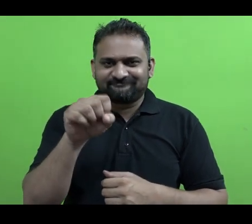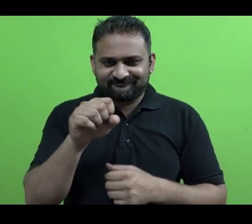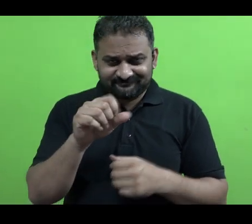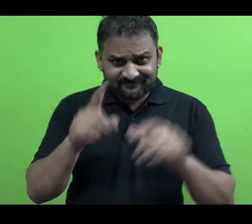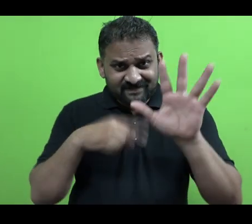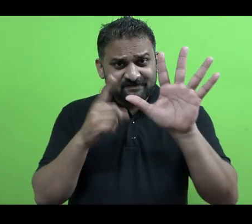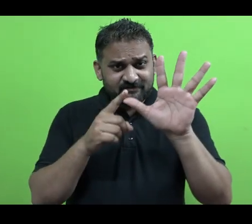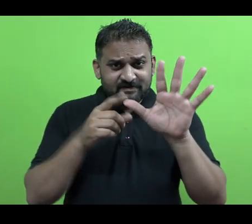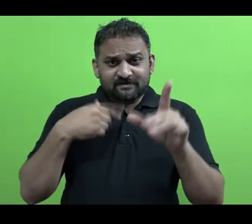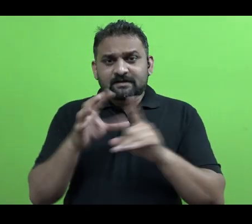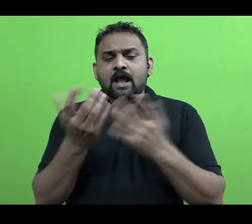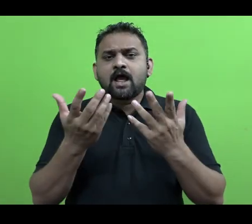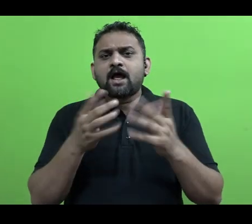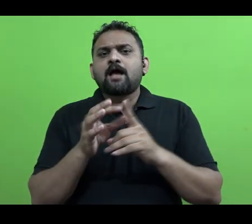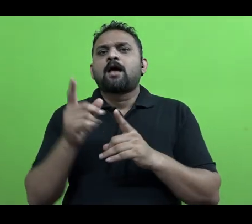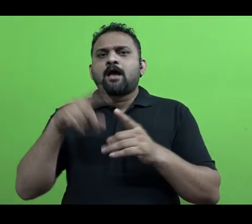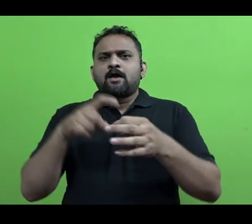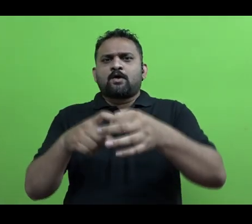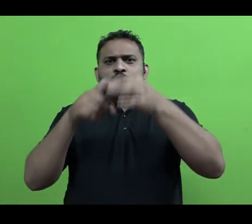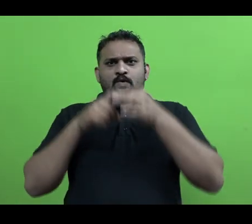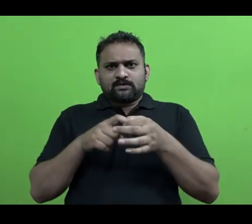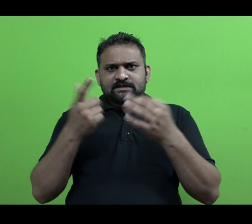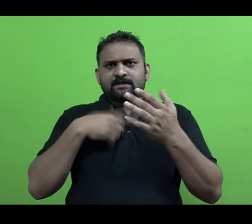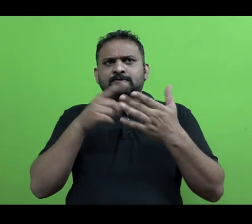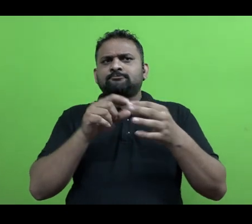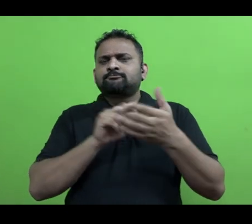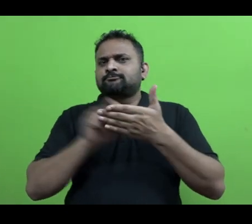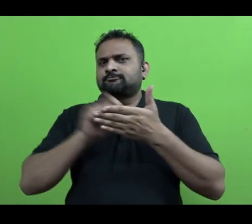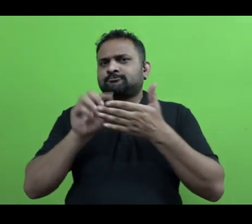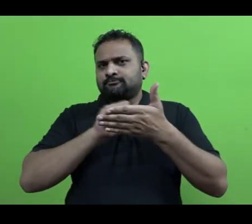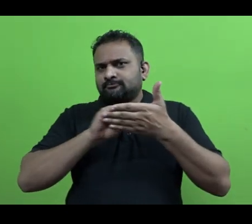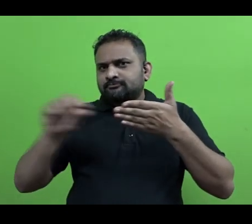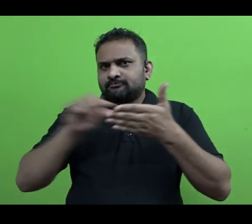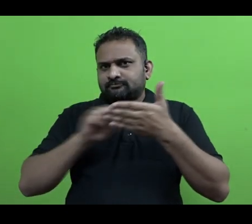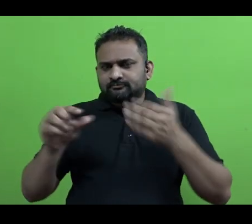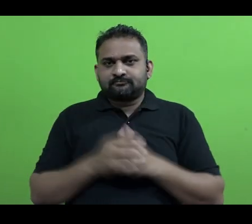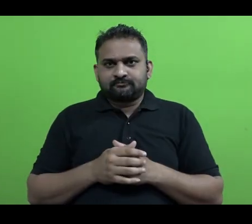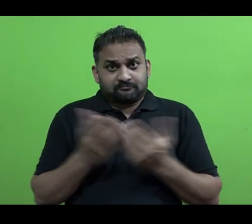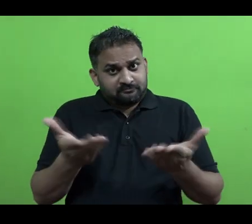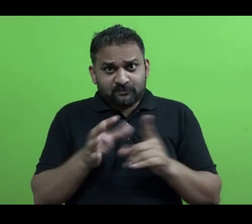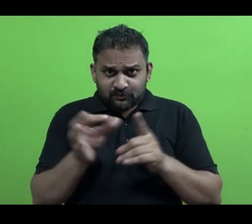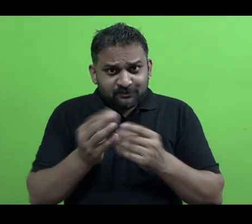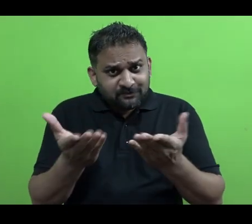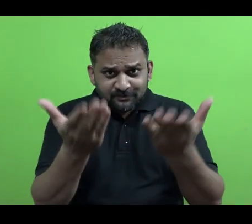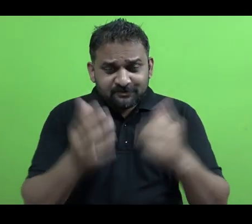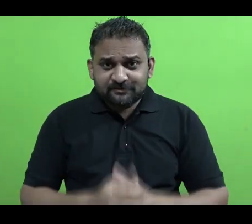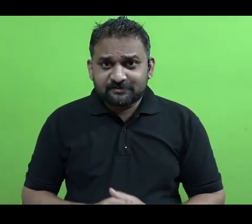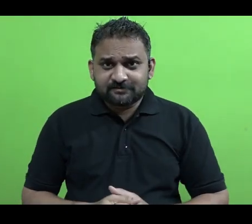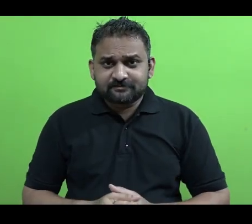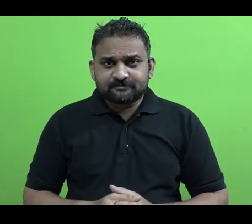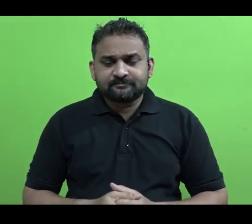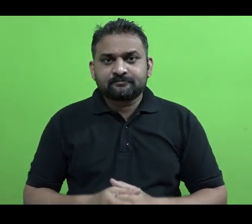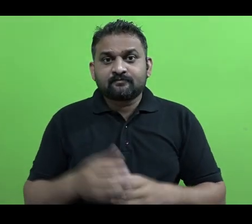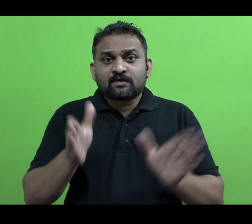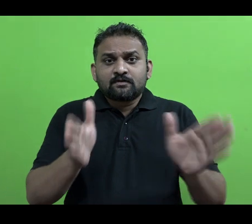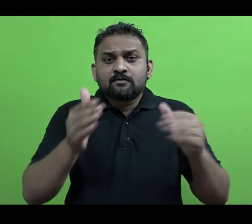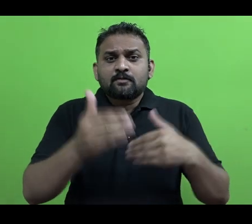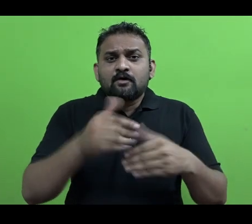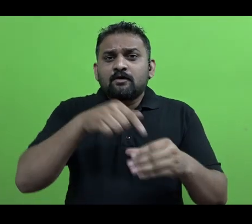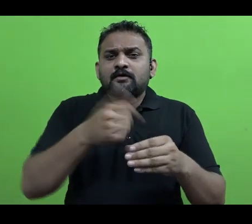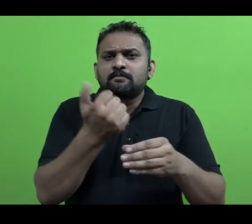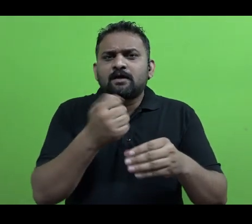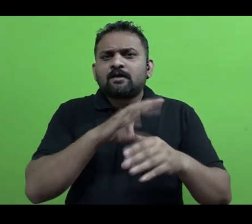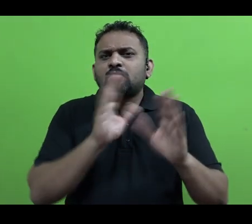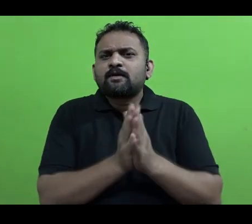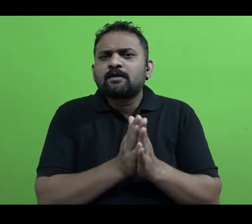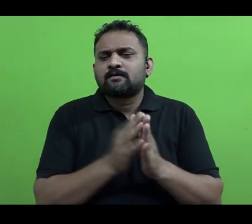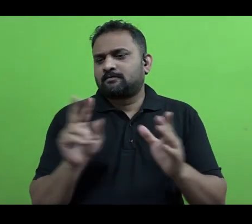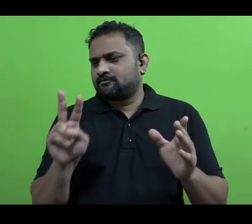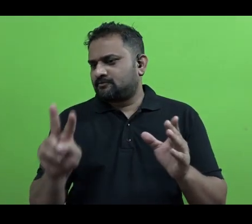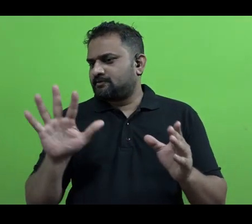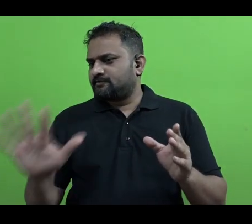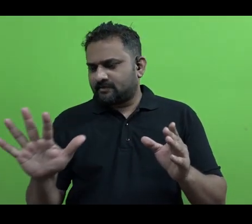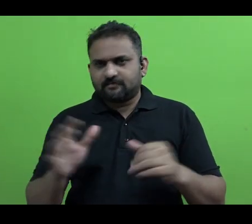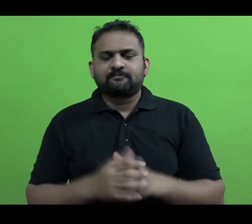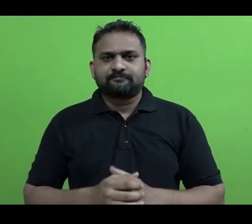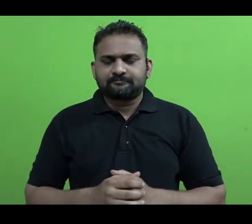Yes, step five write the problem statements. So let's do that. Pens in the box equals twenty five.